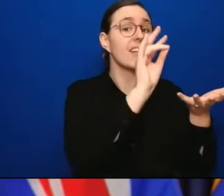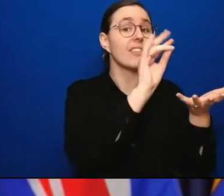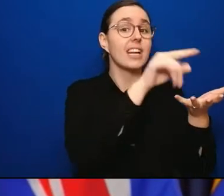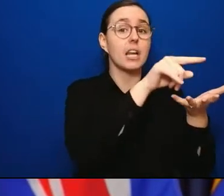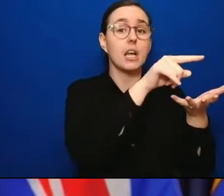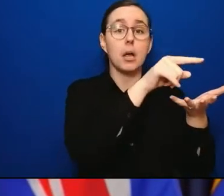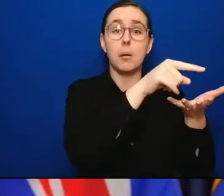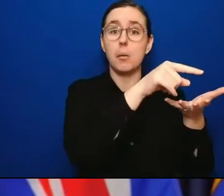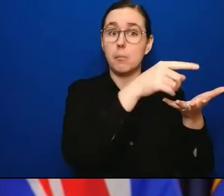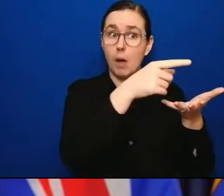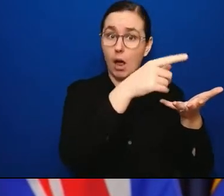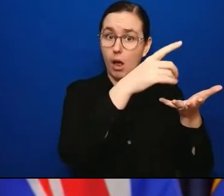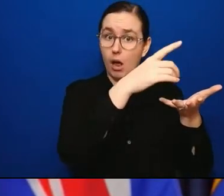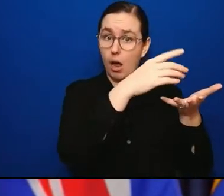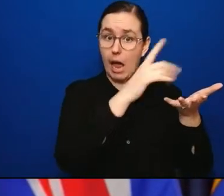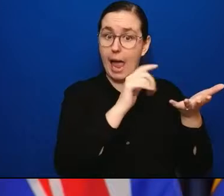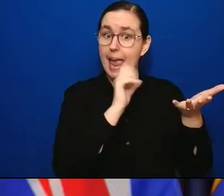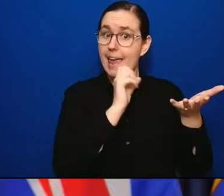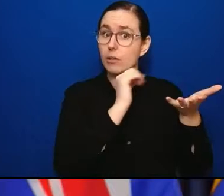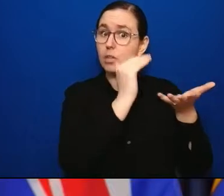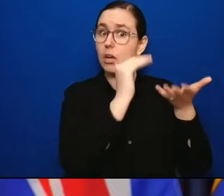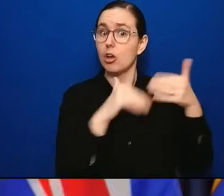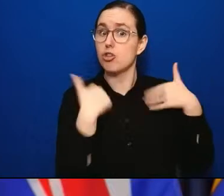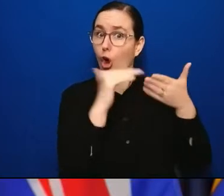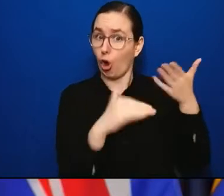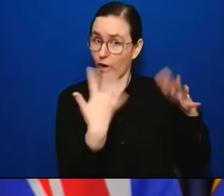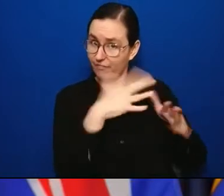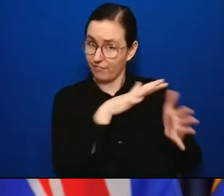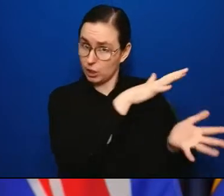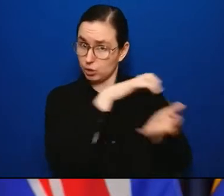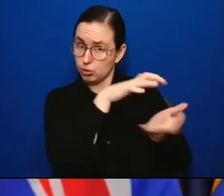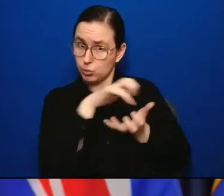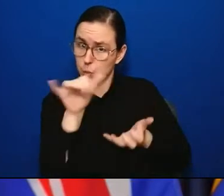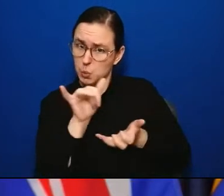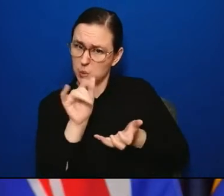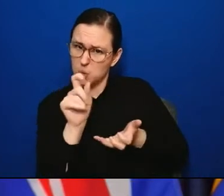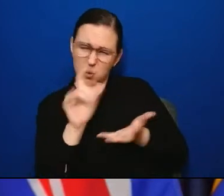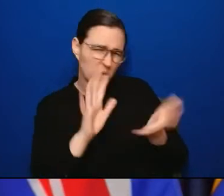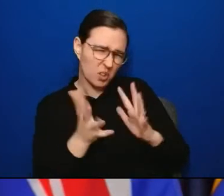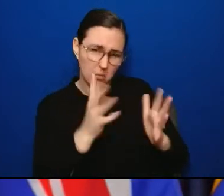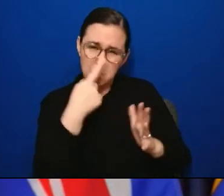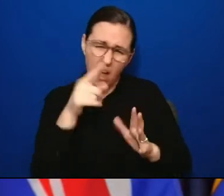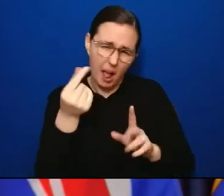put aside for them now be given